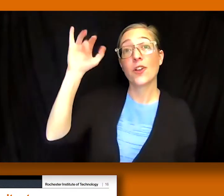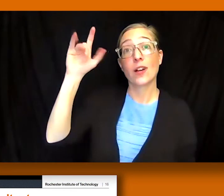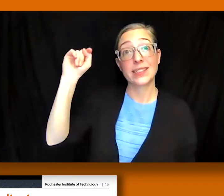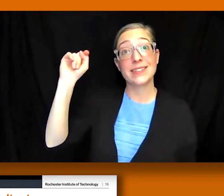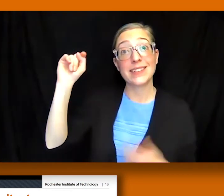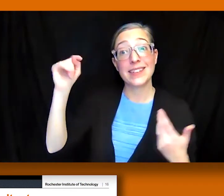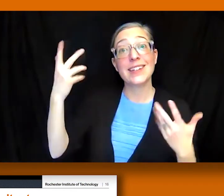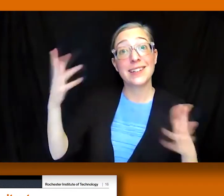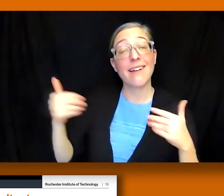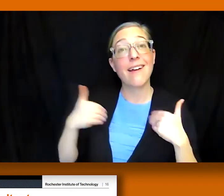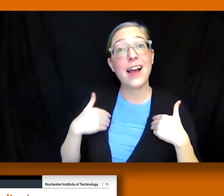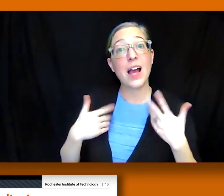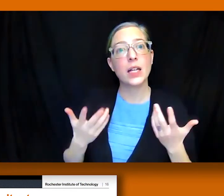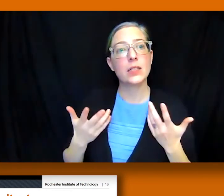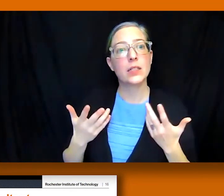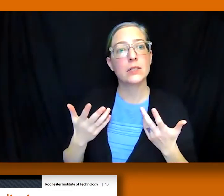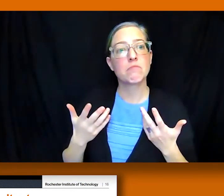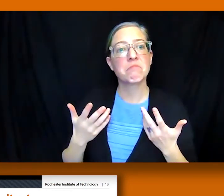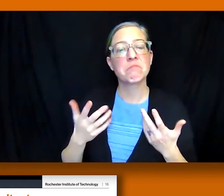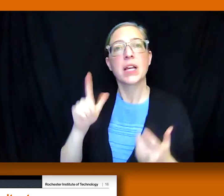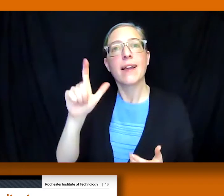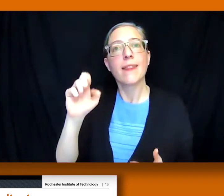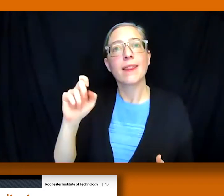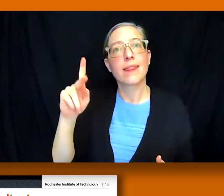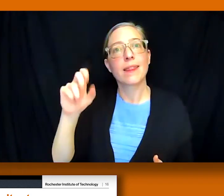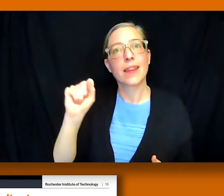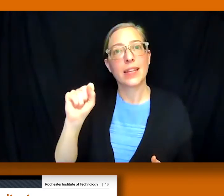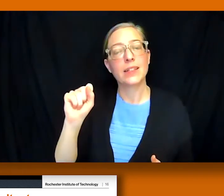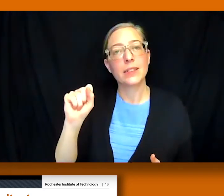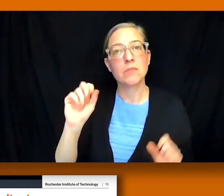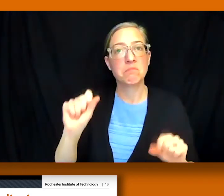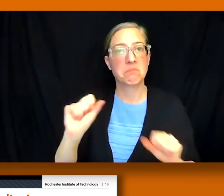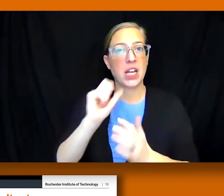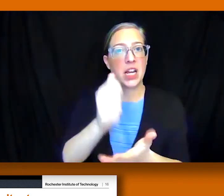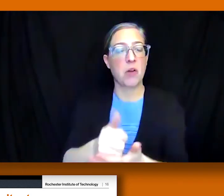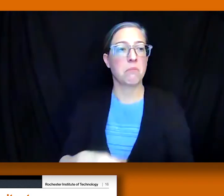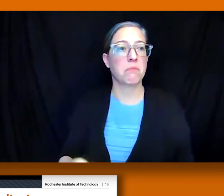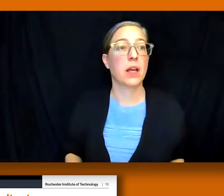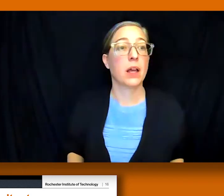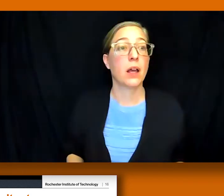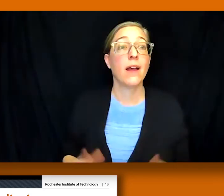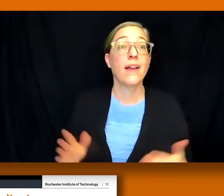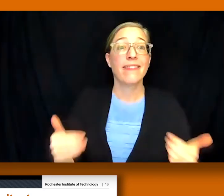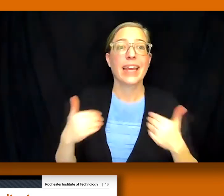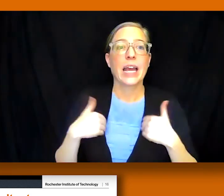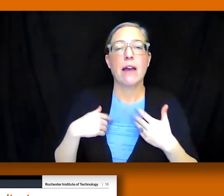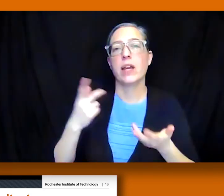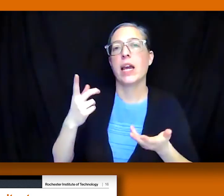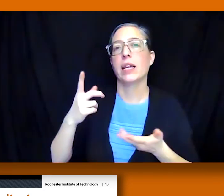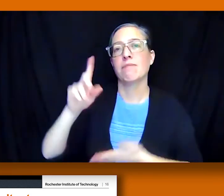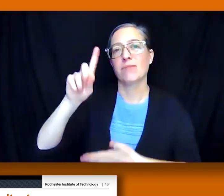Um, there is a subrecipient determination checklist. So if you're unsure of where they would fit in,